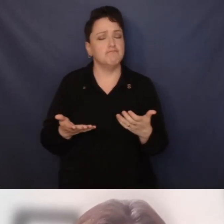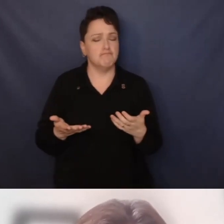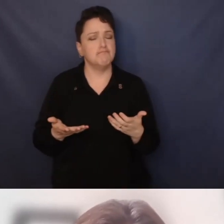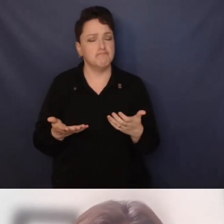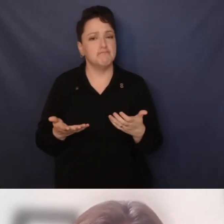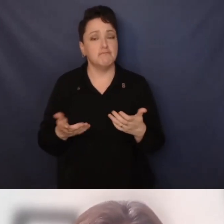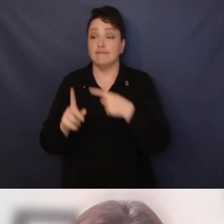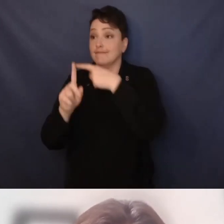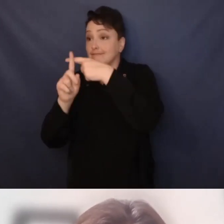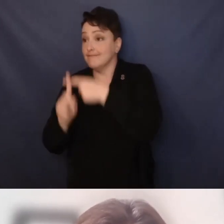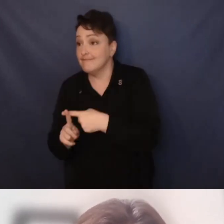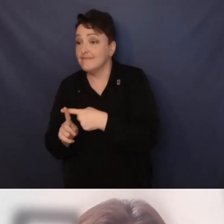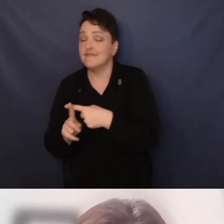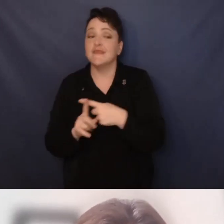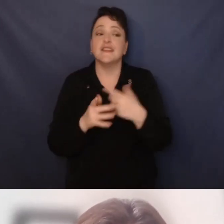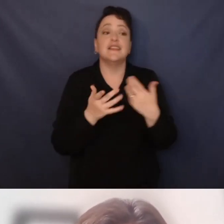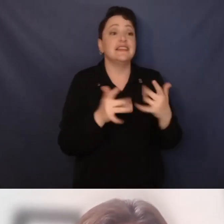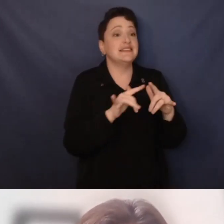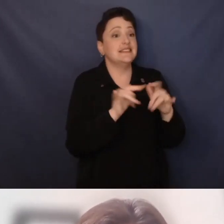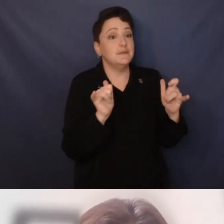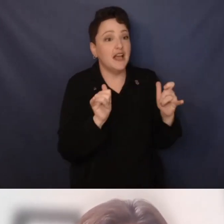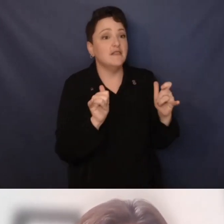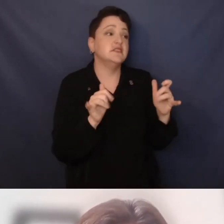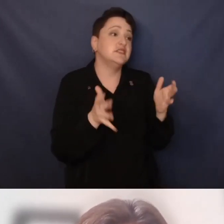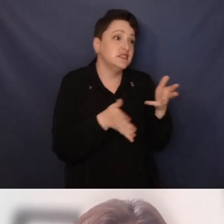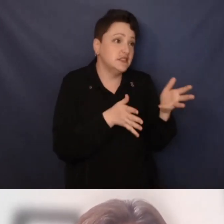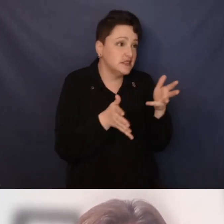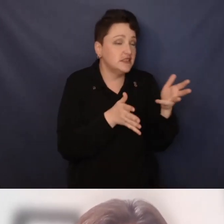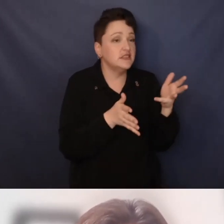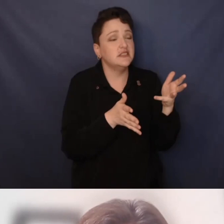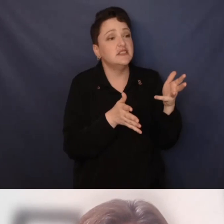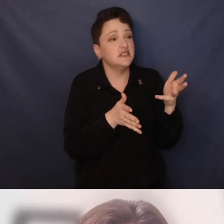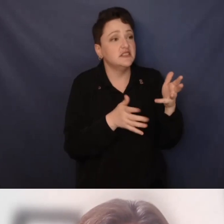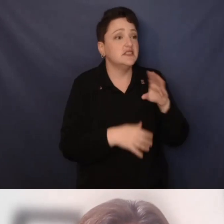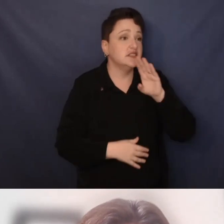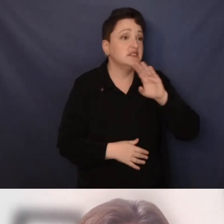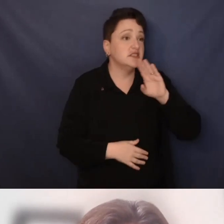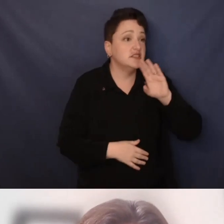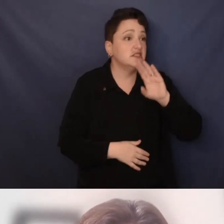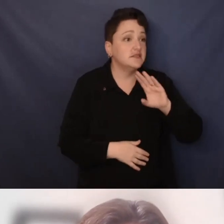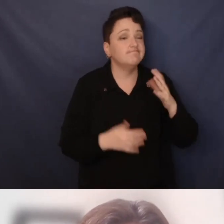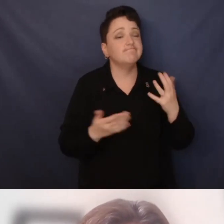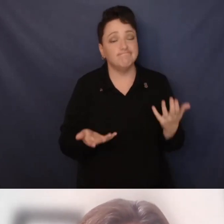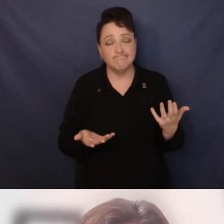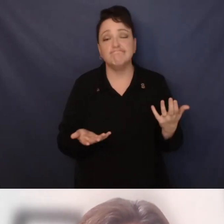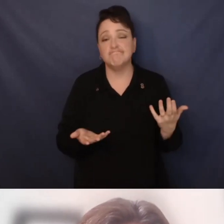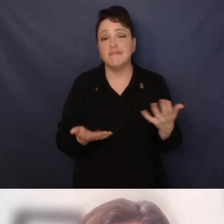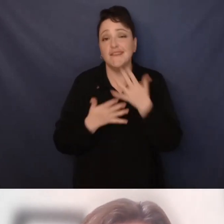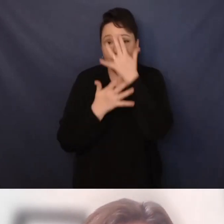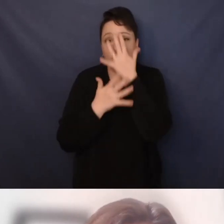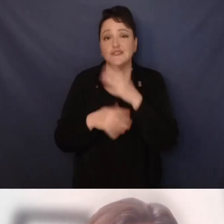we can do and as fast as we can get it done. And it's, unfortunately, just a slow process. And,